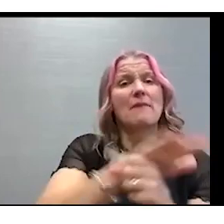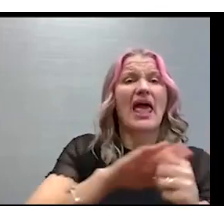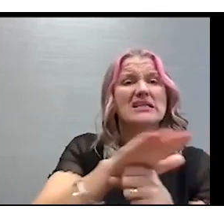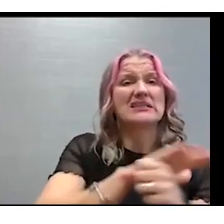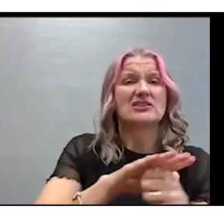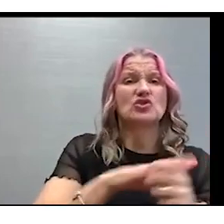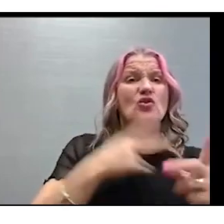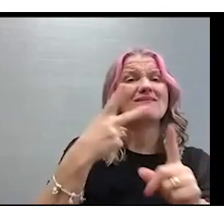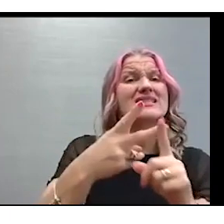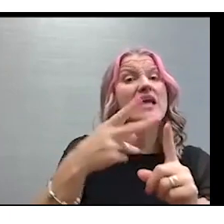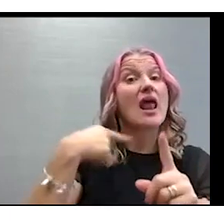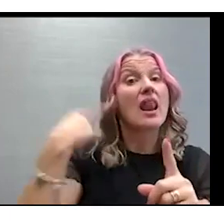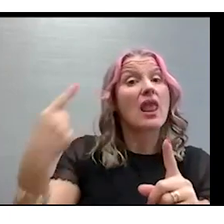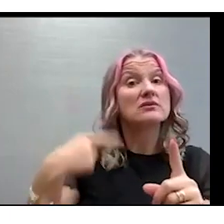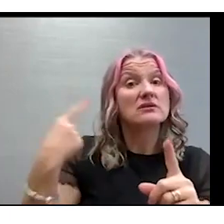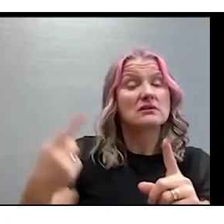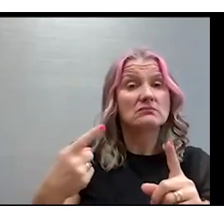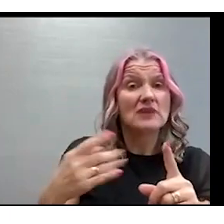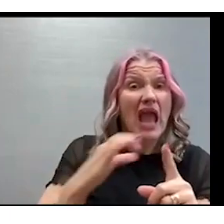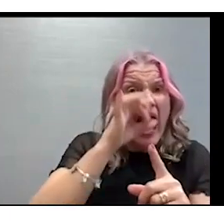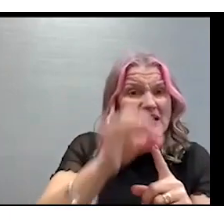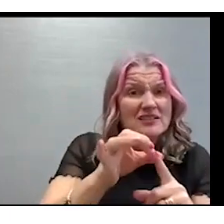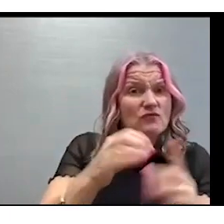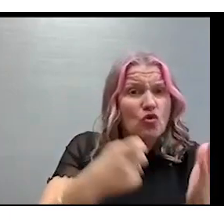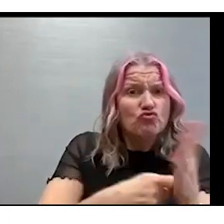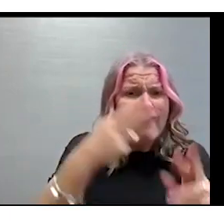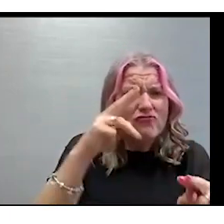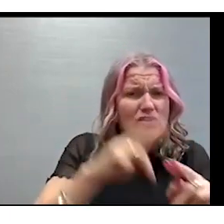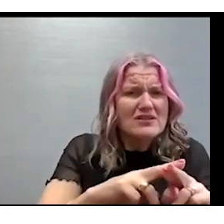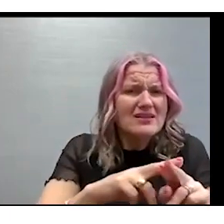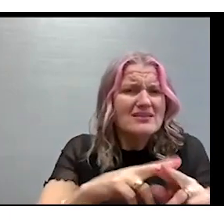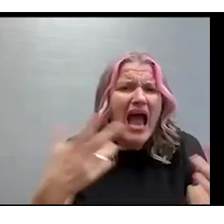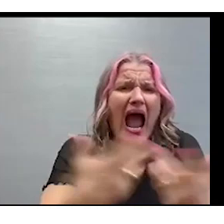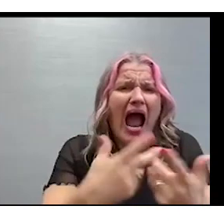today, ask it for references, how are you? How are you determining what